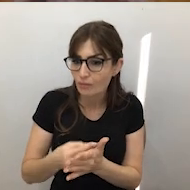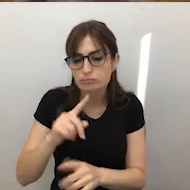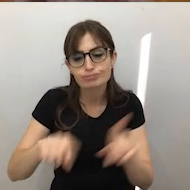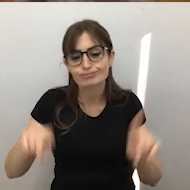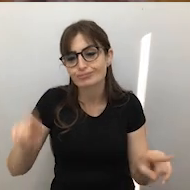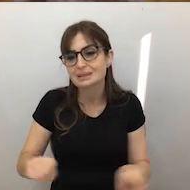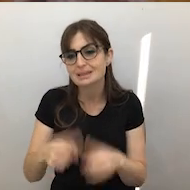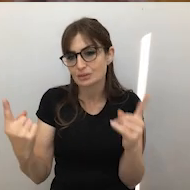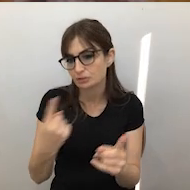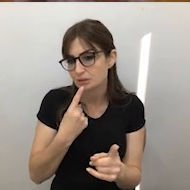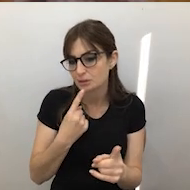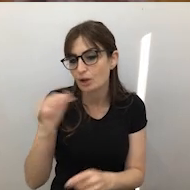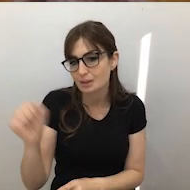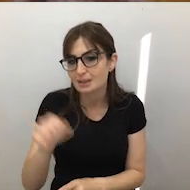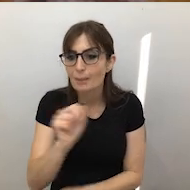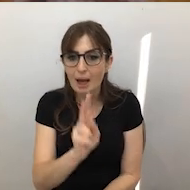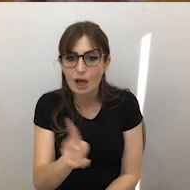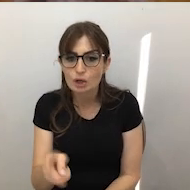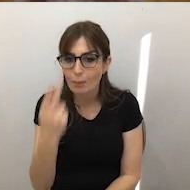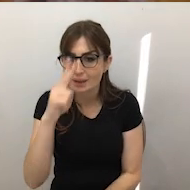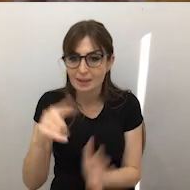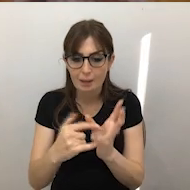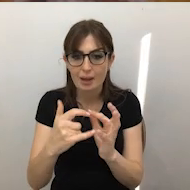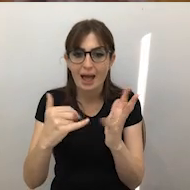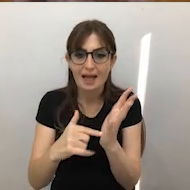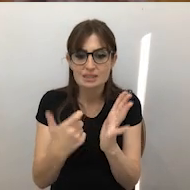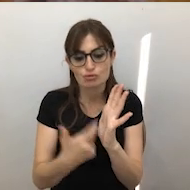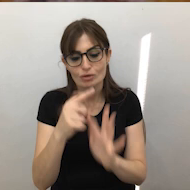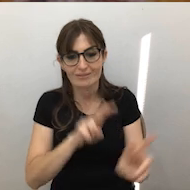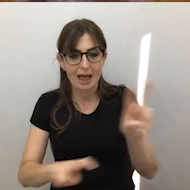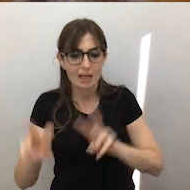There are different types of reserves, but a common one is an asset revaluation reserve.